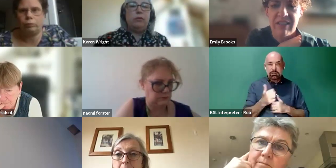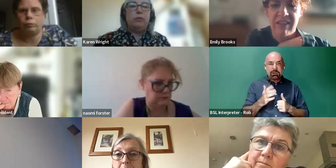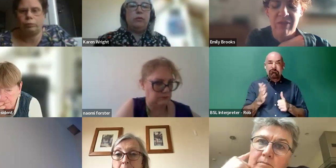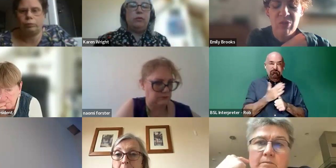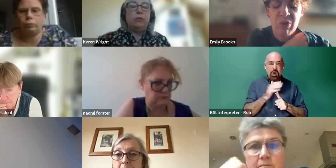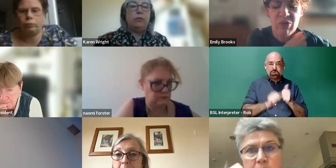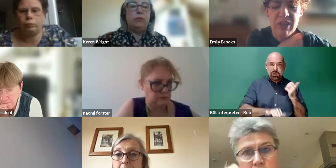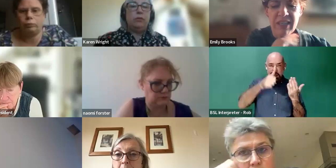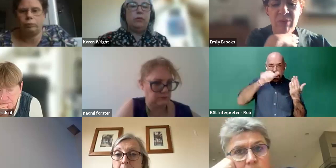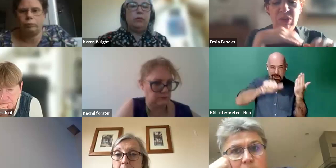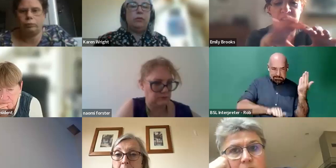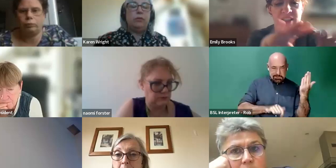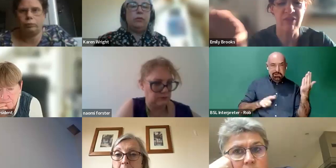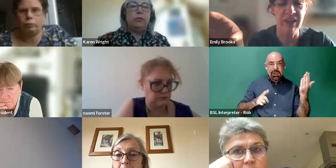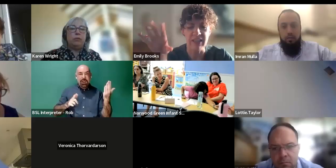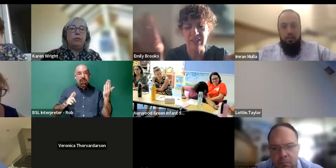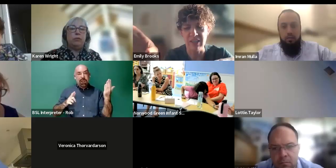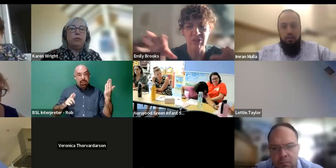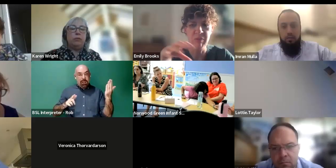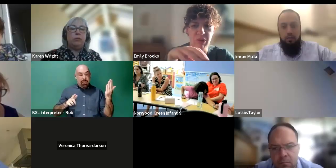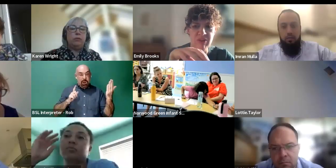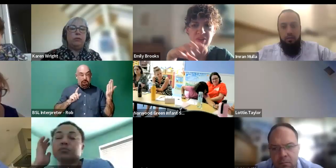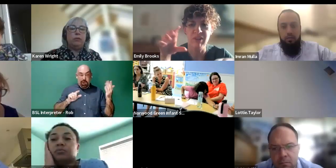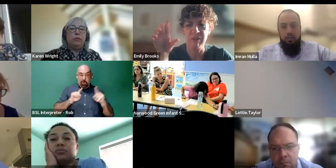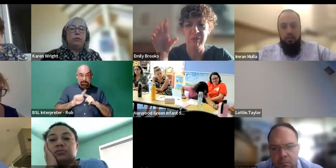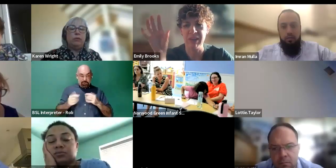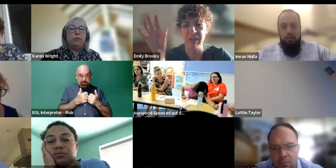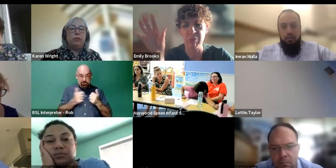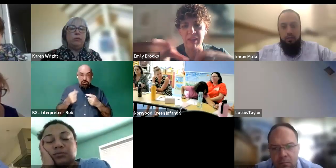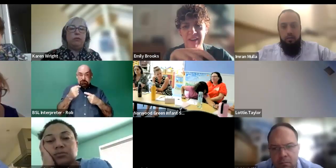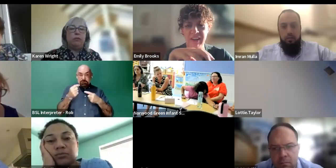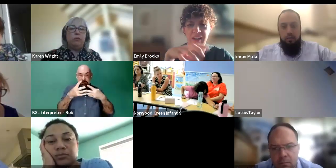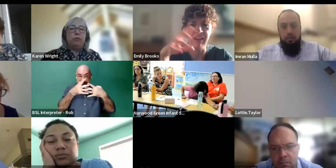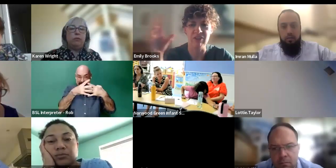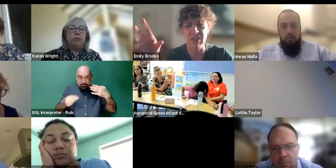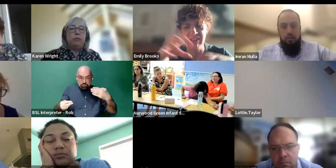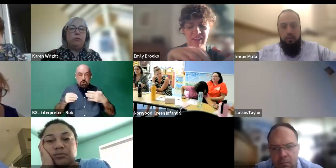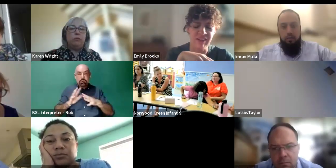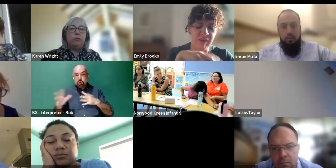What I was trying to say is we try to divide it into syndrome, non syndromic, but then it's kind of genetic.